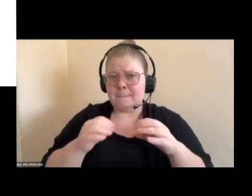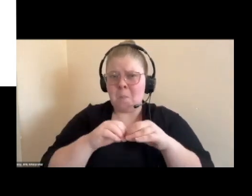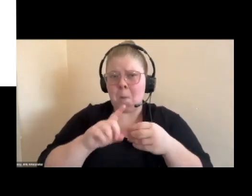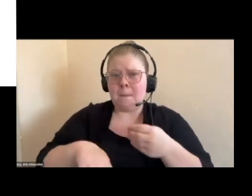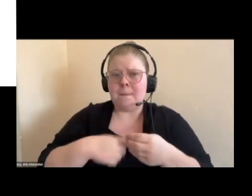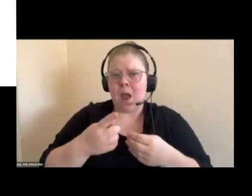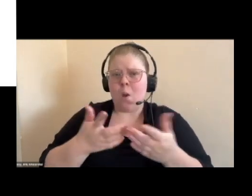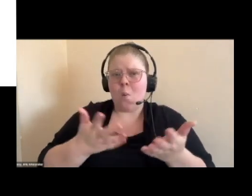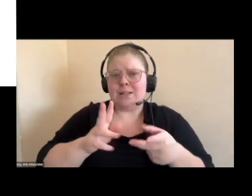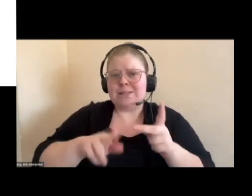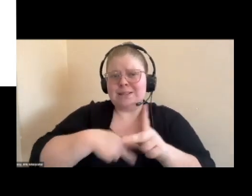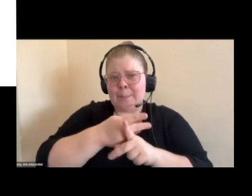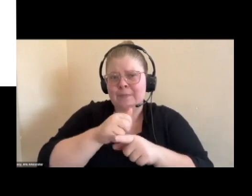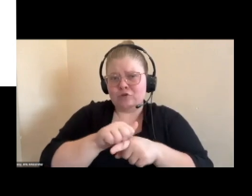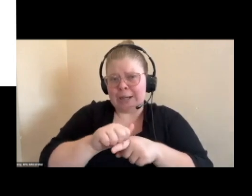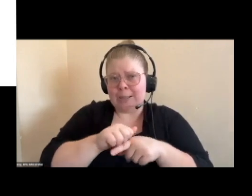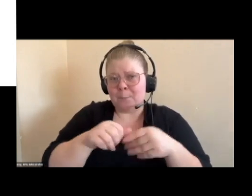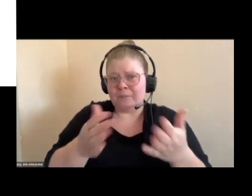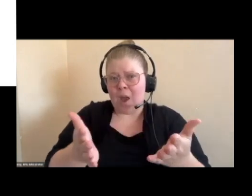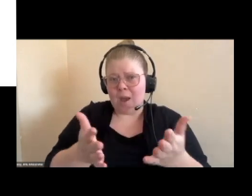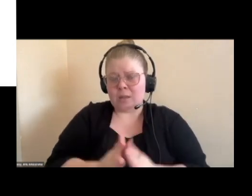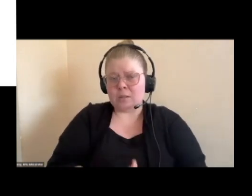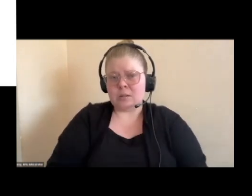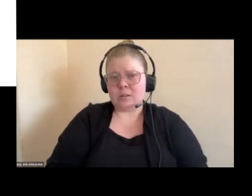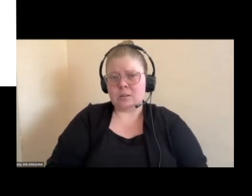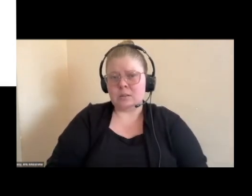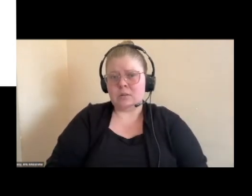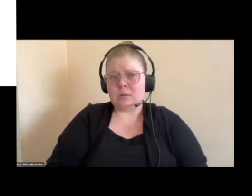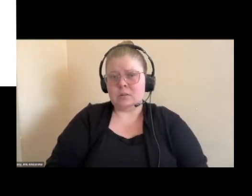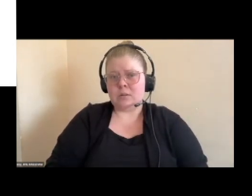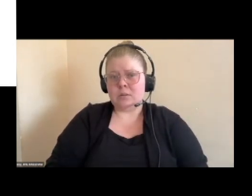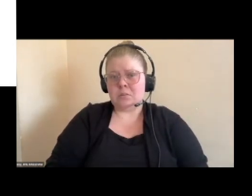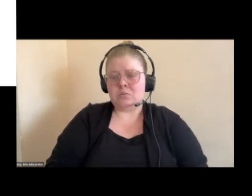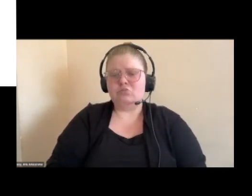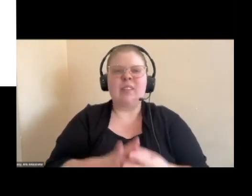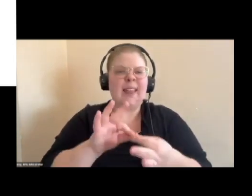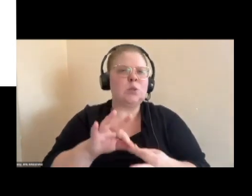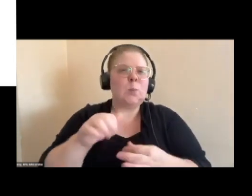training we're doing with the lived experience experts.